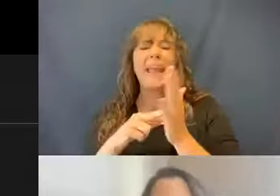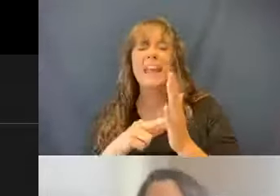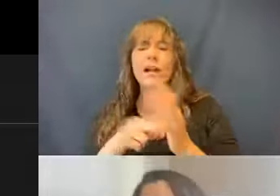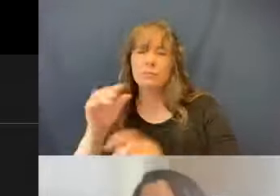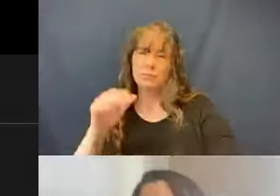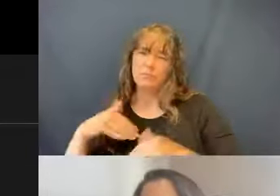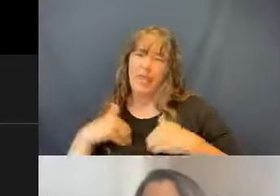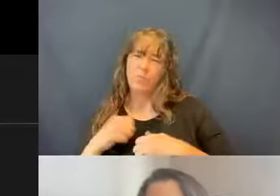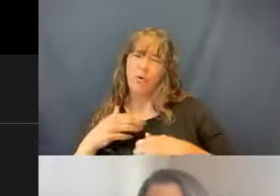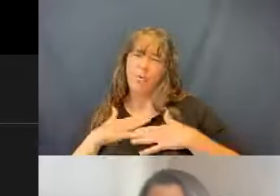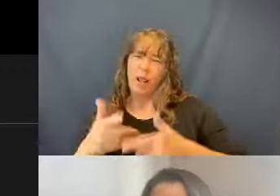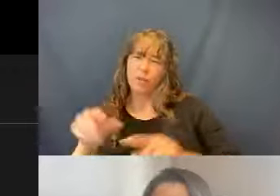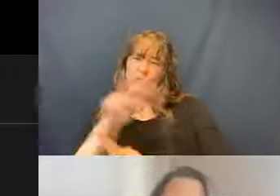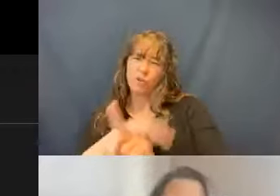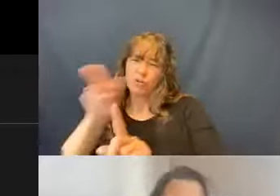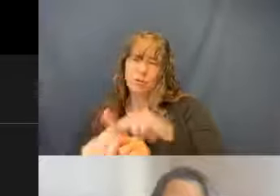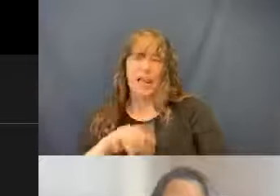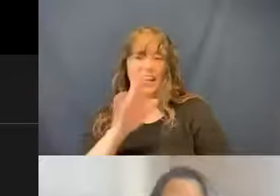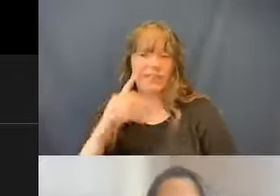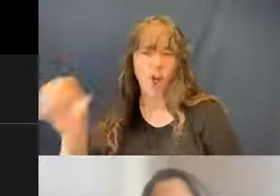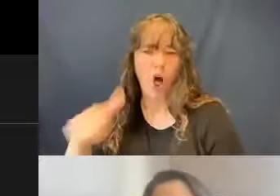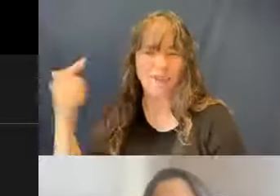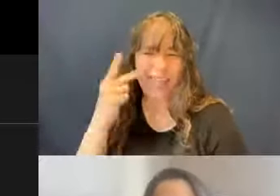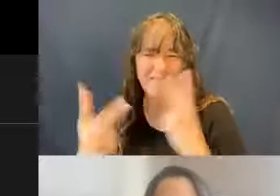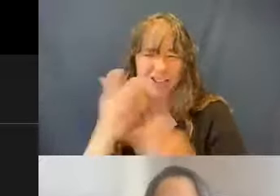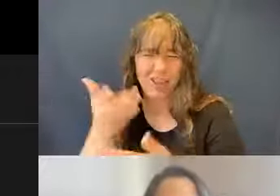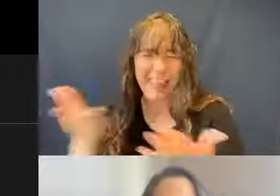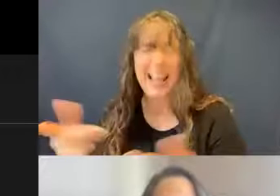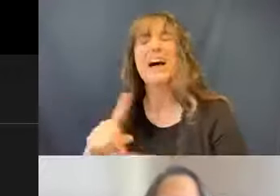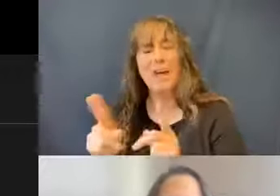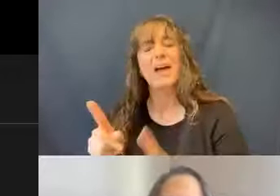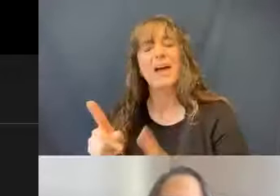never seen an alternative for that kind of visual thing, but at least it leaves it open.